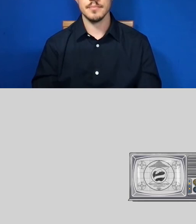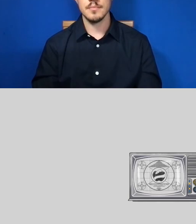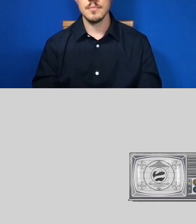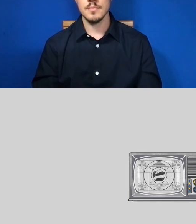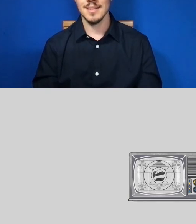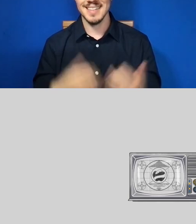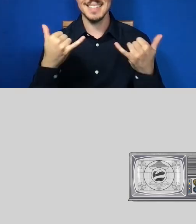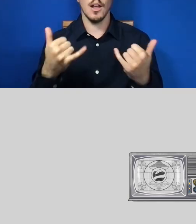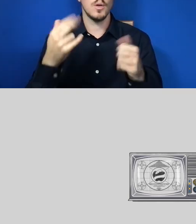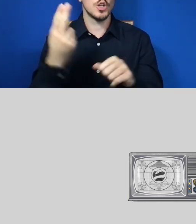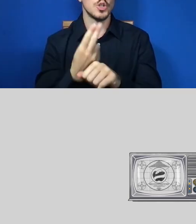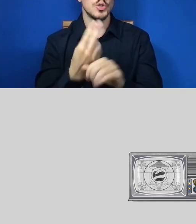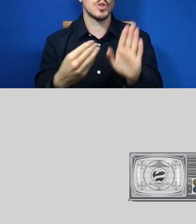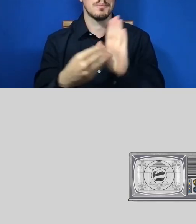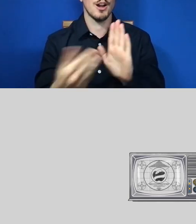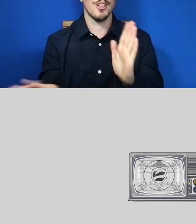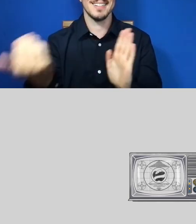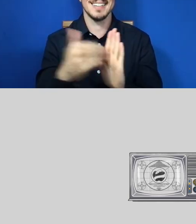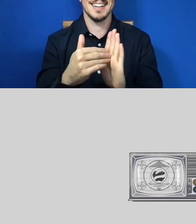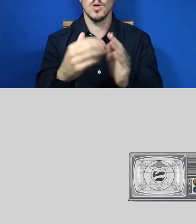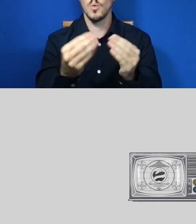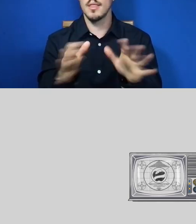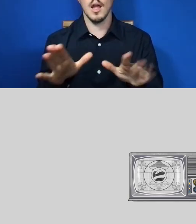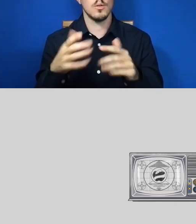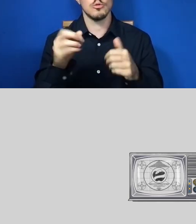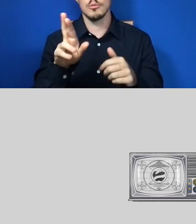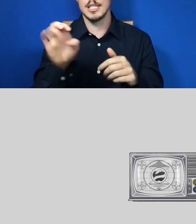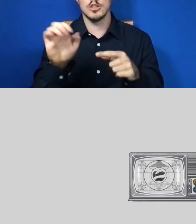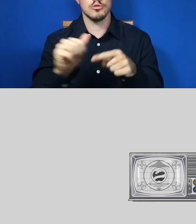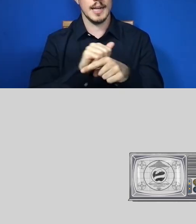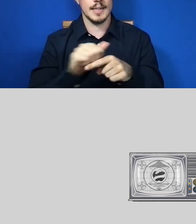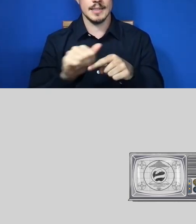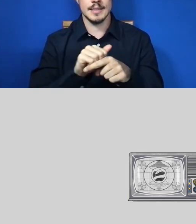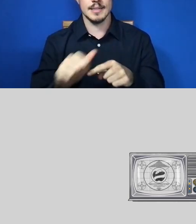and now you can use your model again without retraining it.